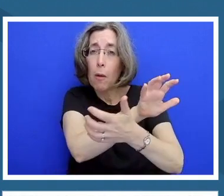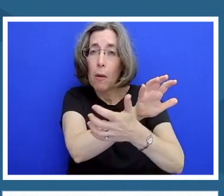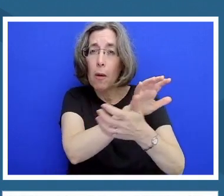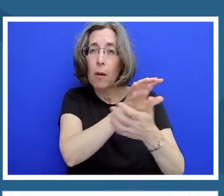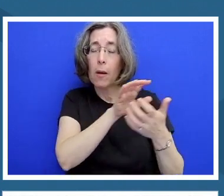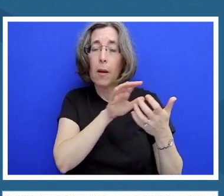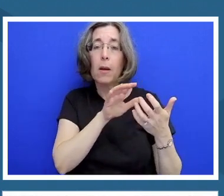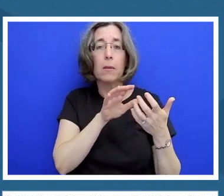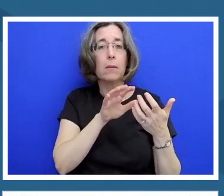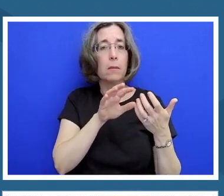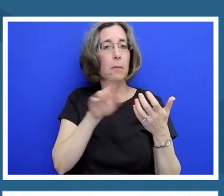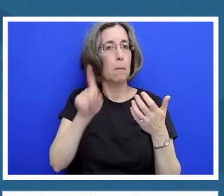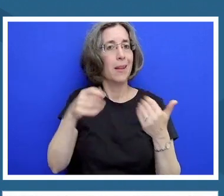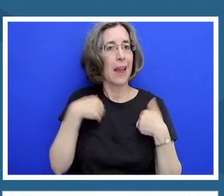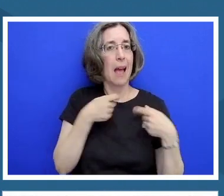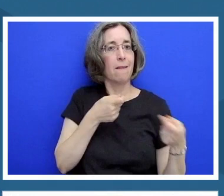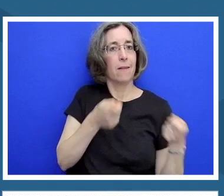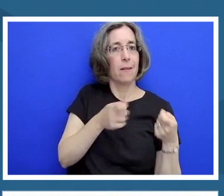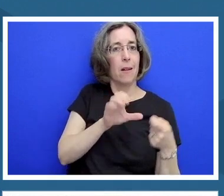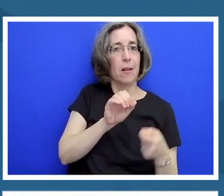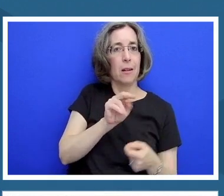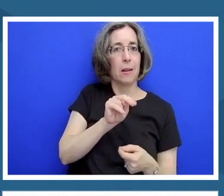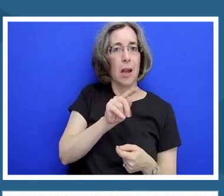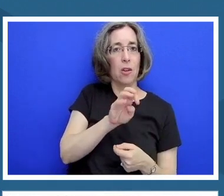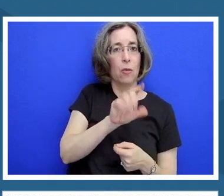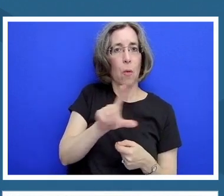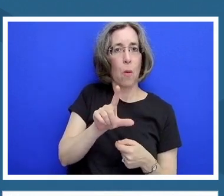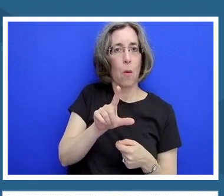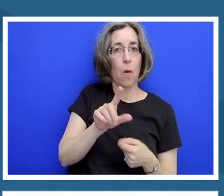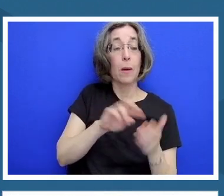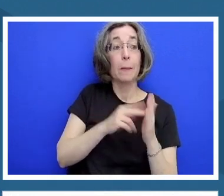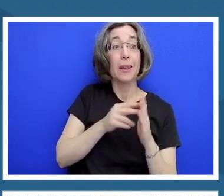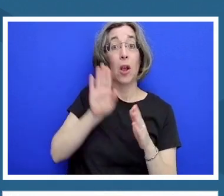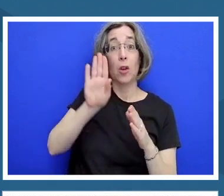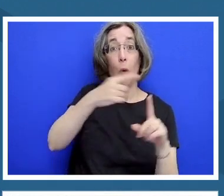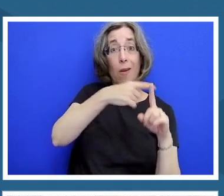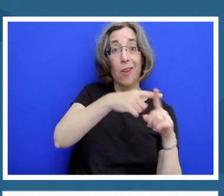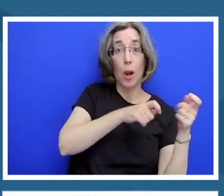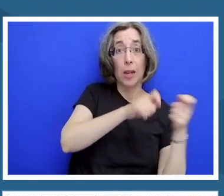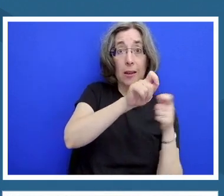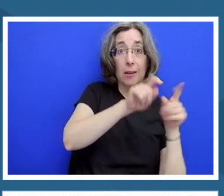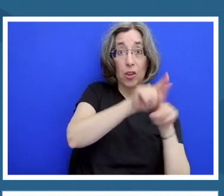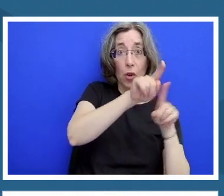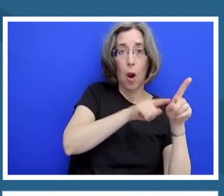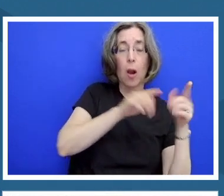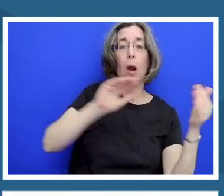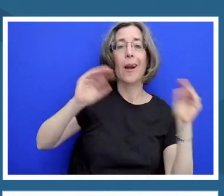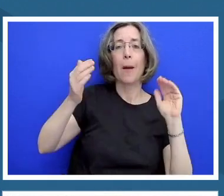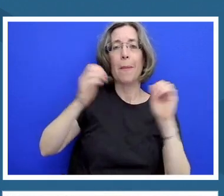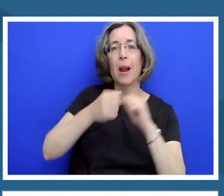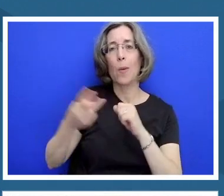brightness of your target star to two